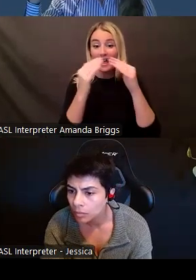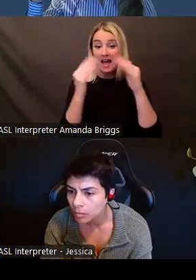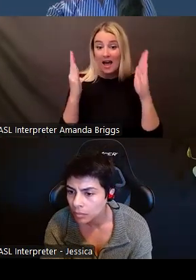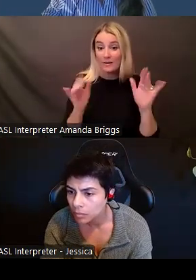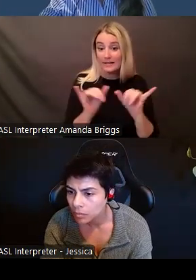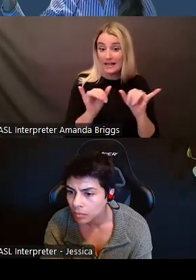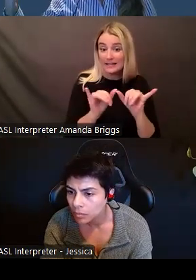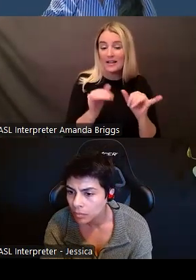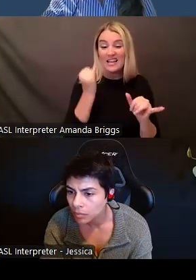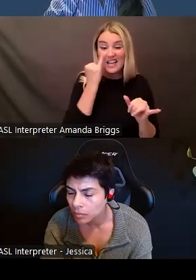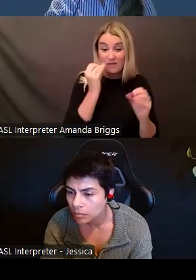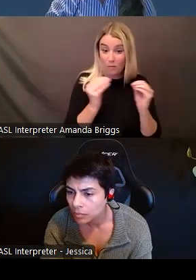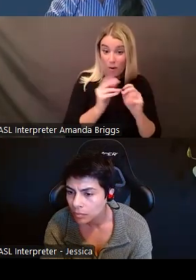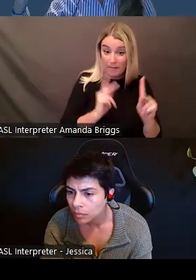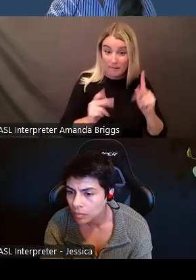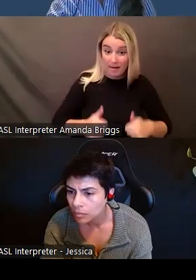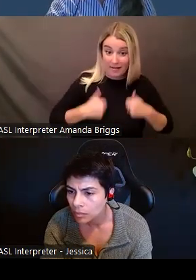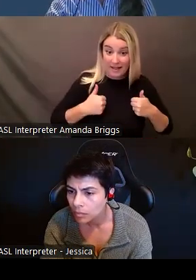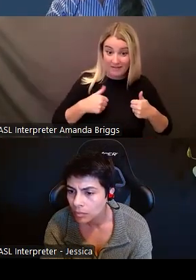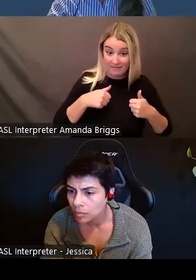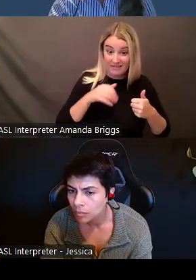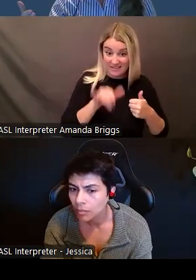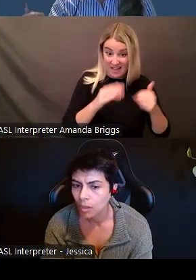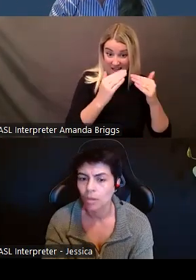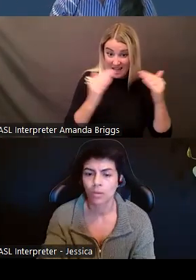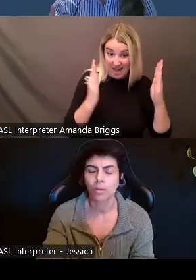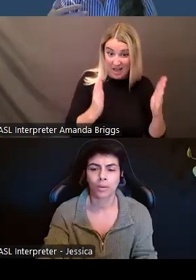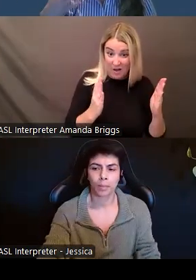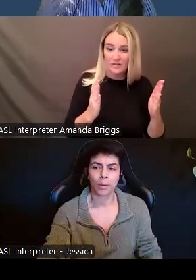So more more members in the household, there's a higher, income limit.